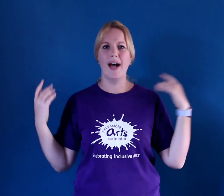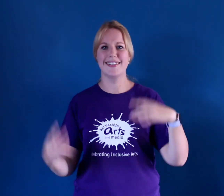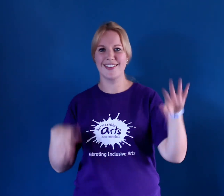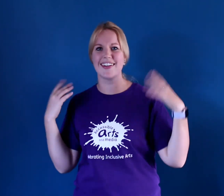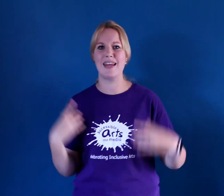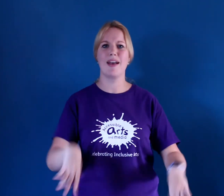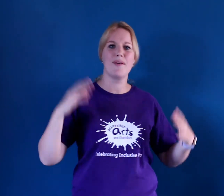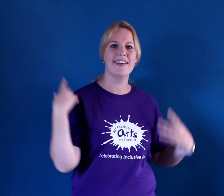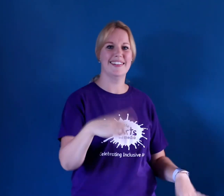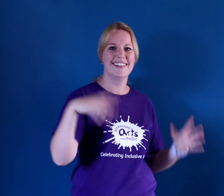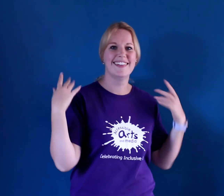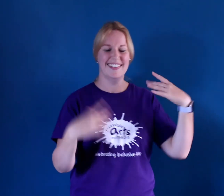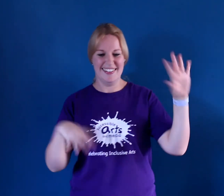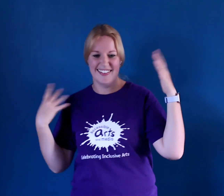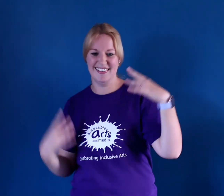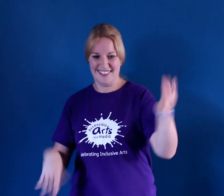Well done keep going.